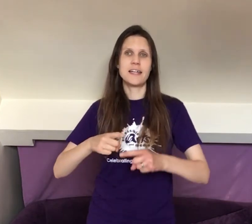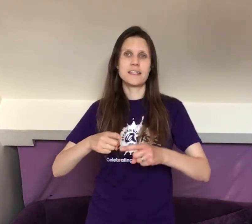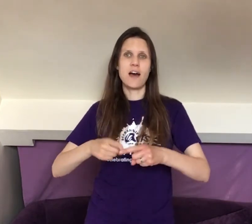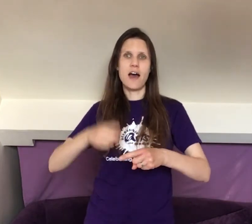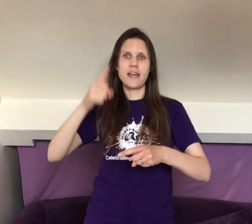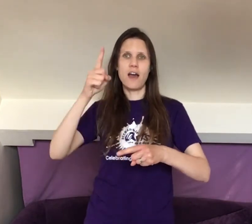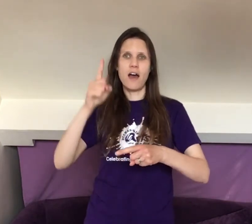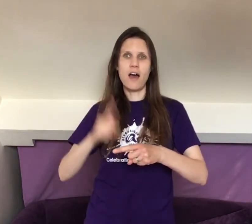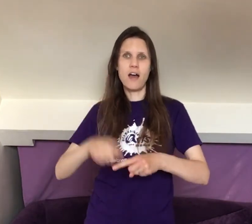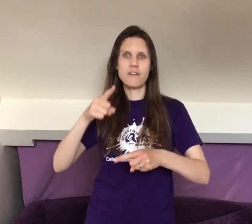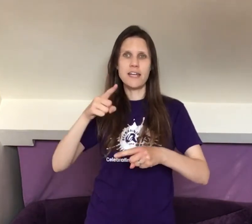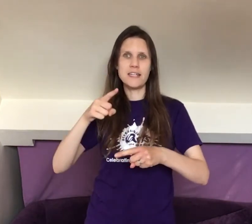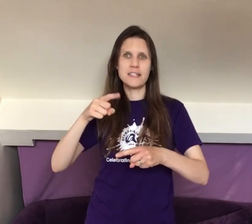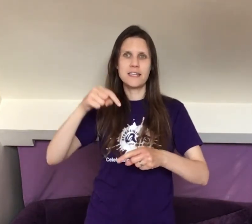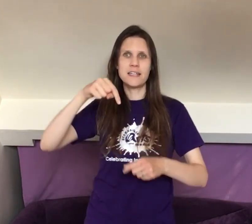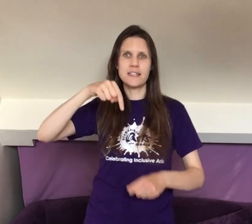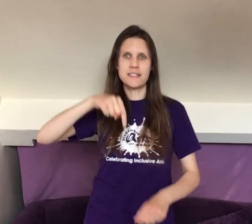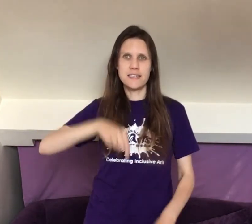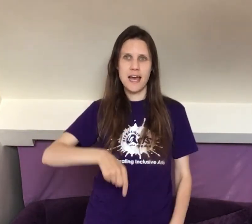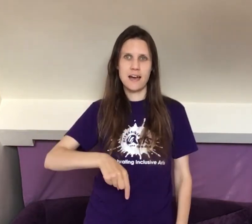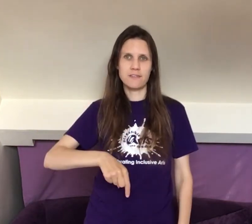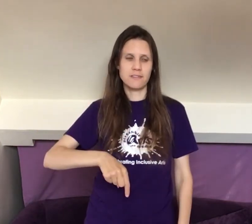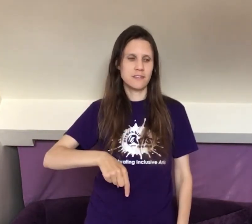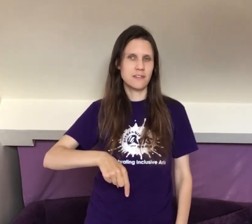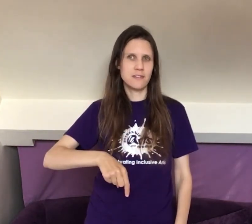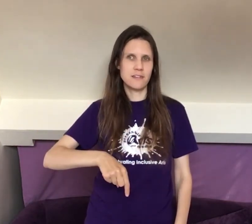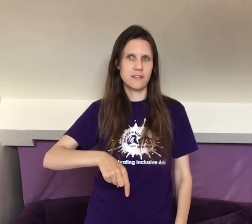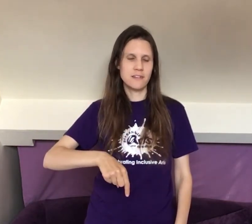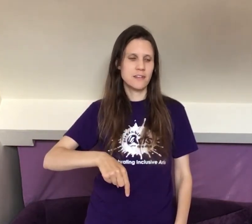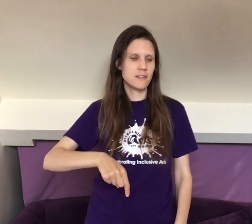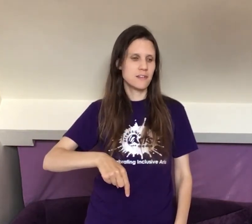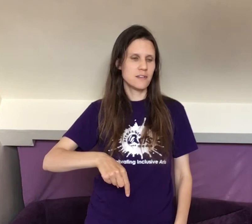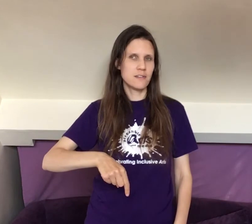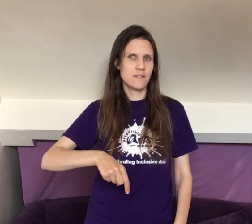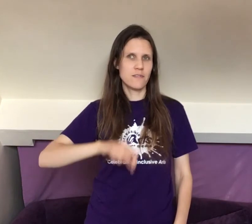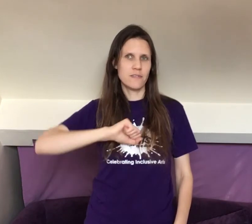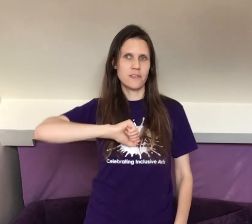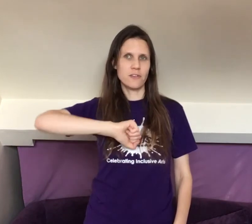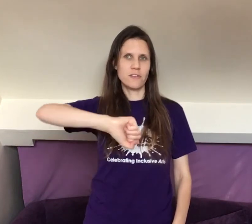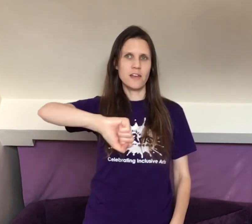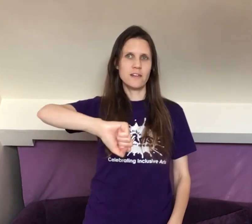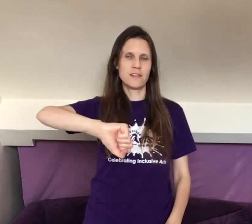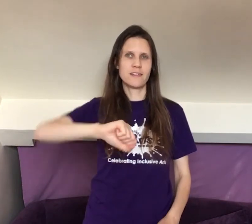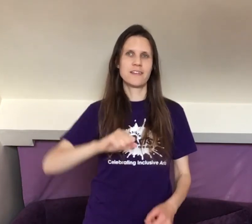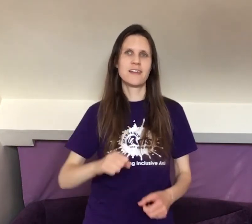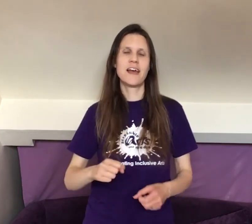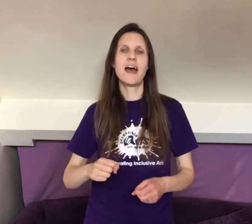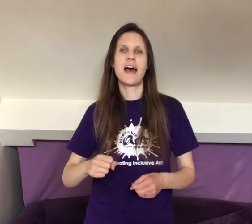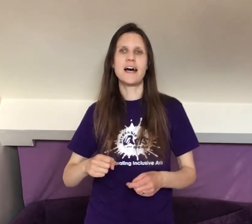And I hurried down. Your turn.